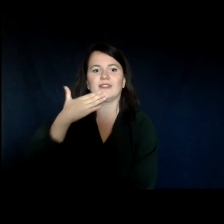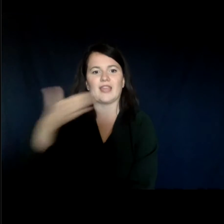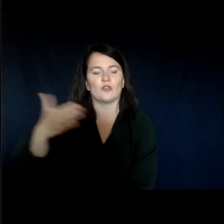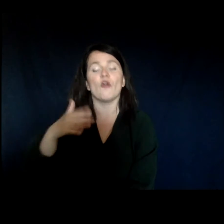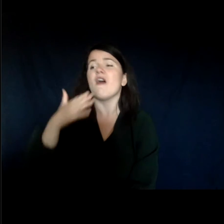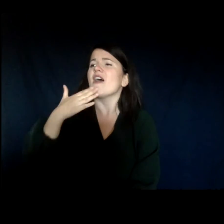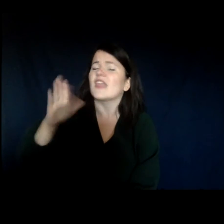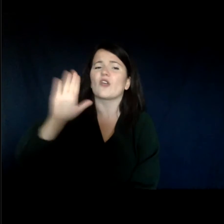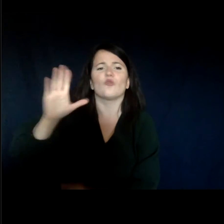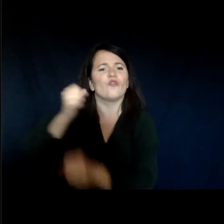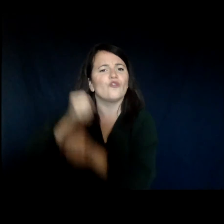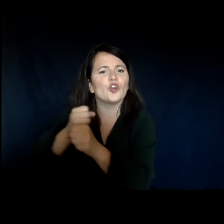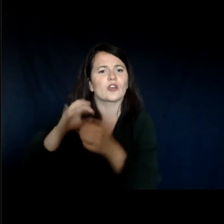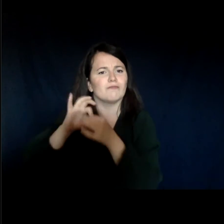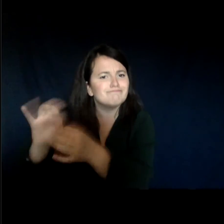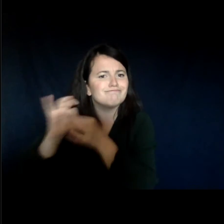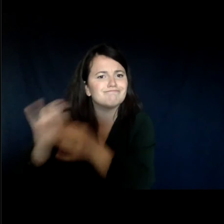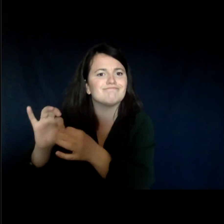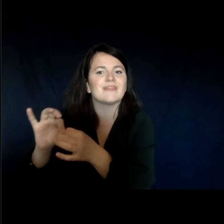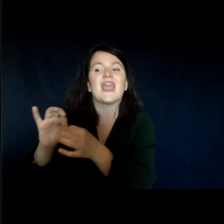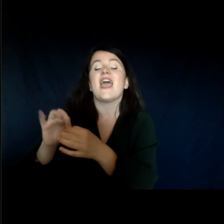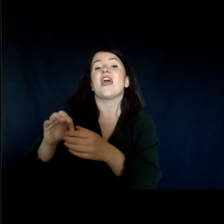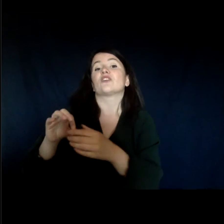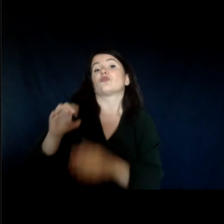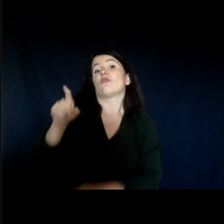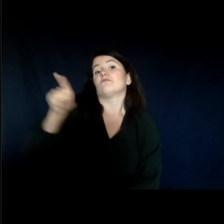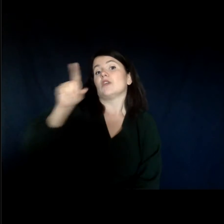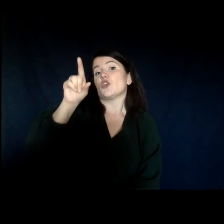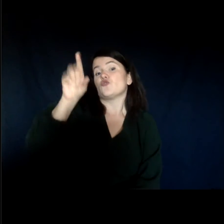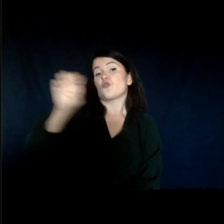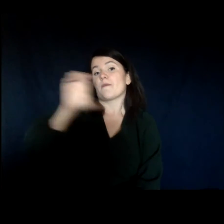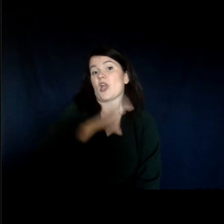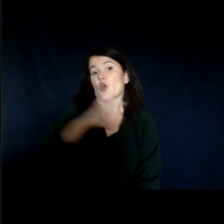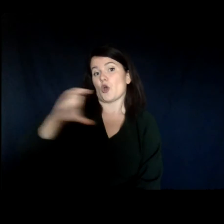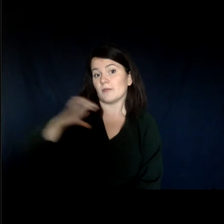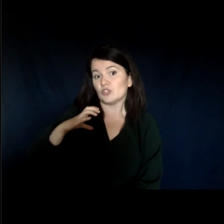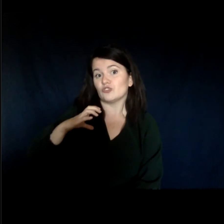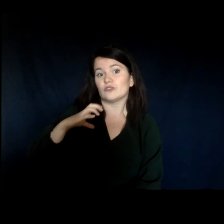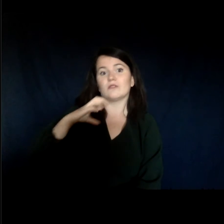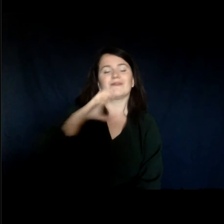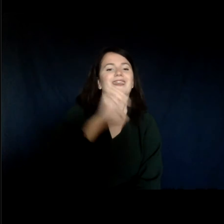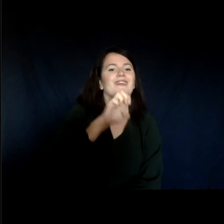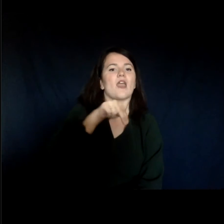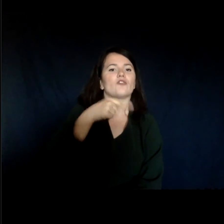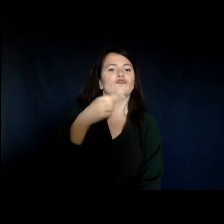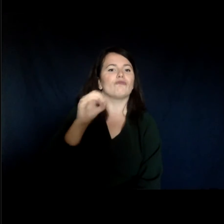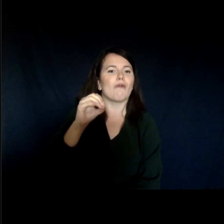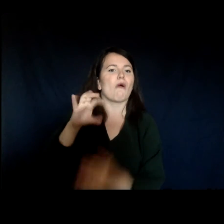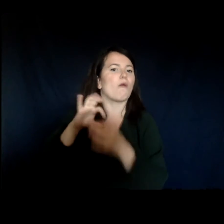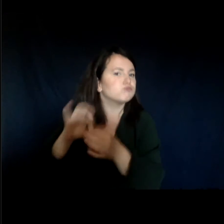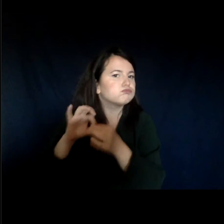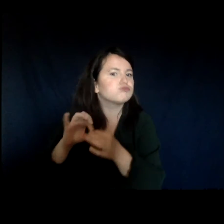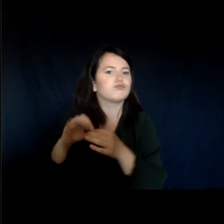that should exist at national level, at European level as well at national also and civil society and authorities.